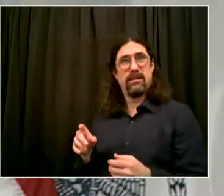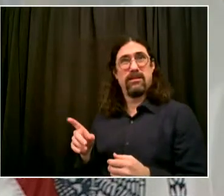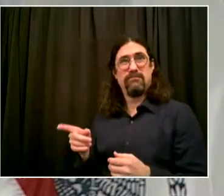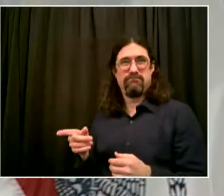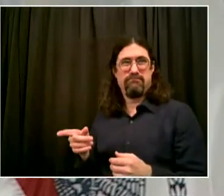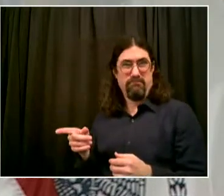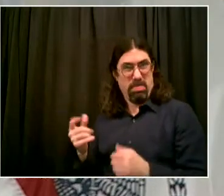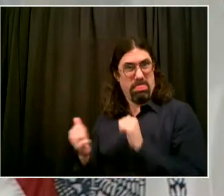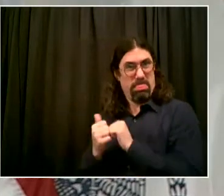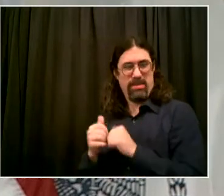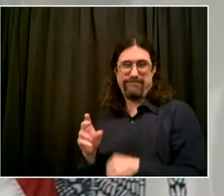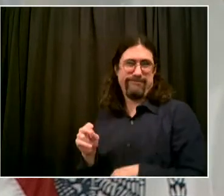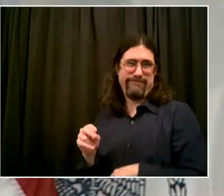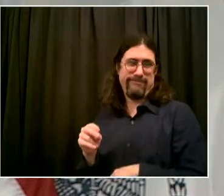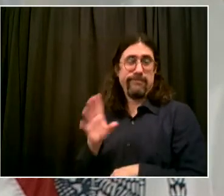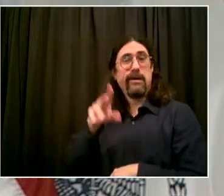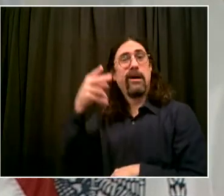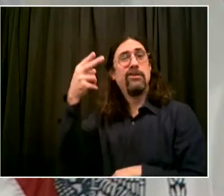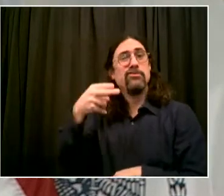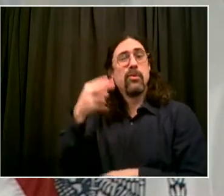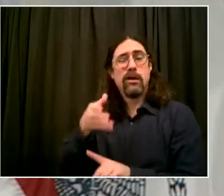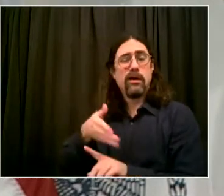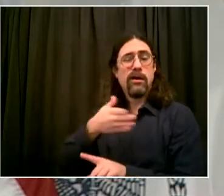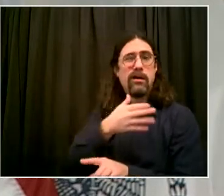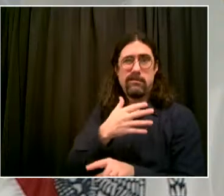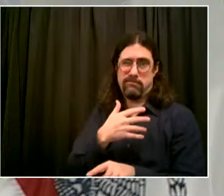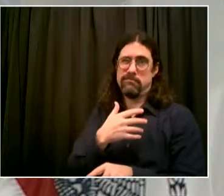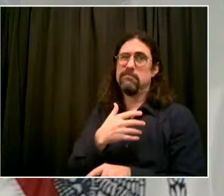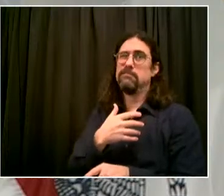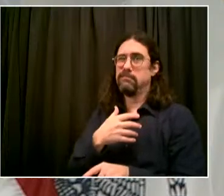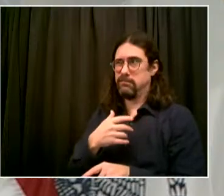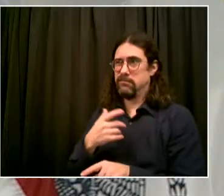INSTITUTIONAL RACISM. THAT T STMIRUST COMES FROM SOMEPLACE REAL.